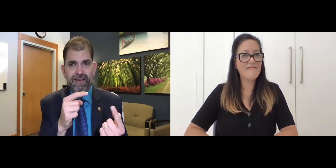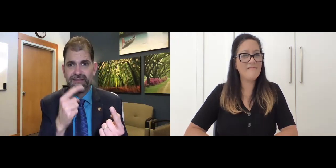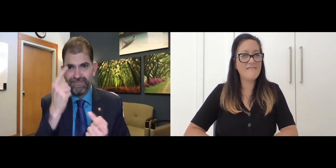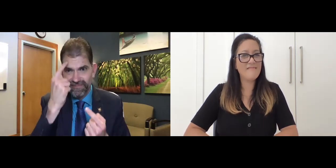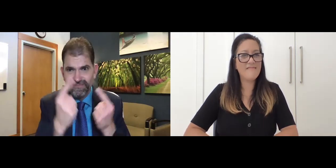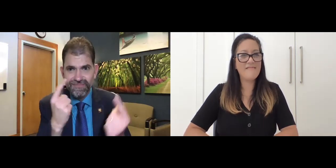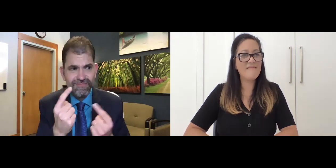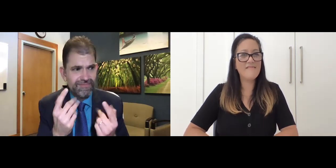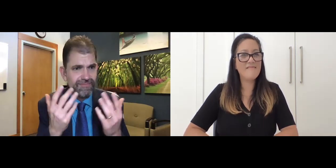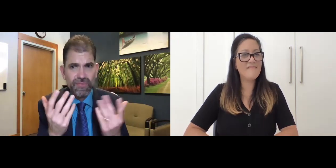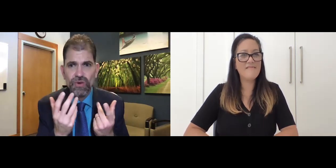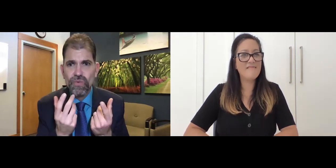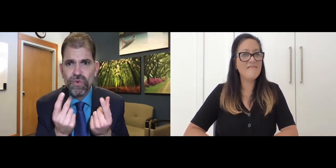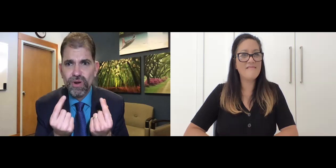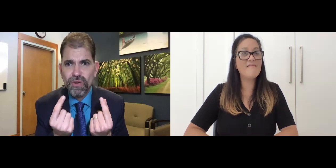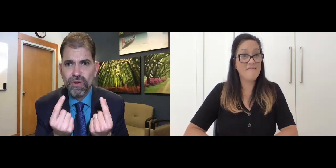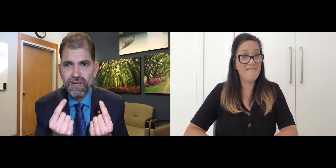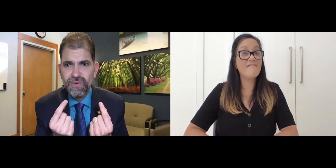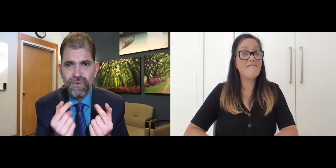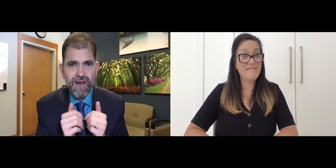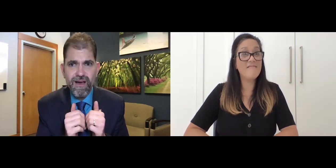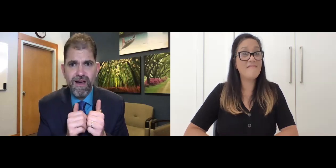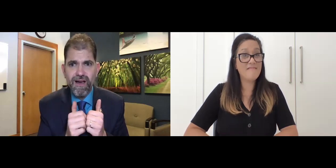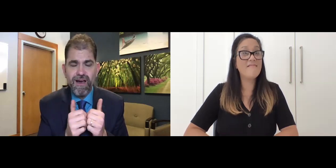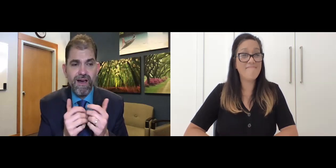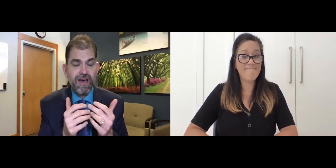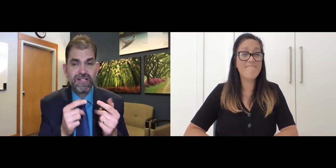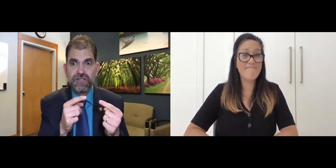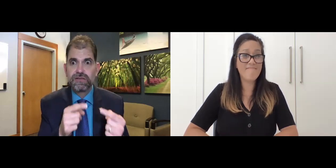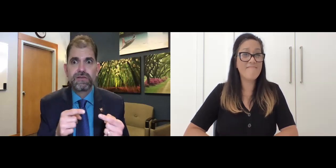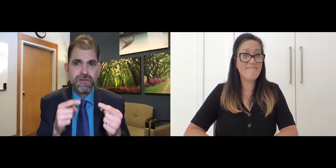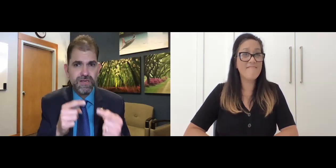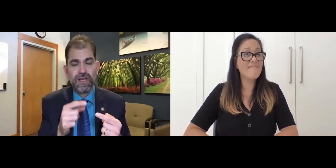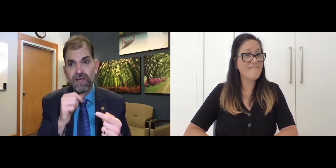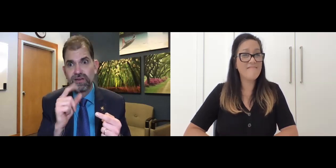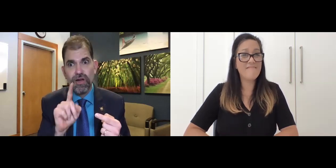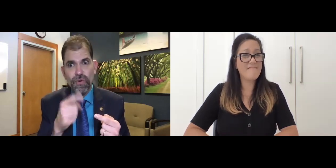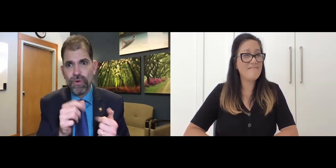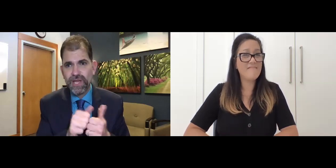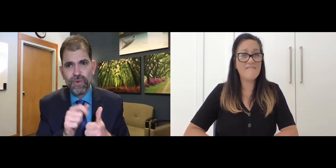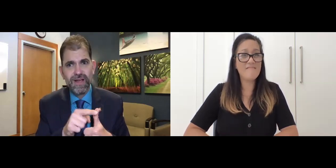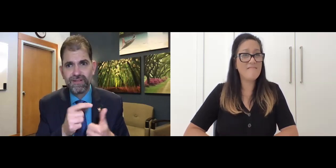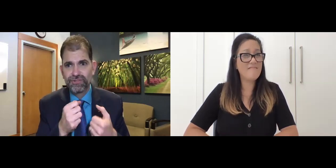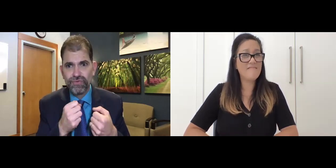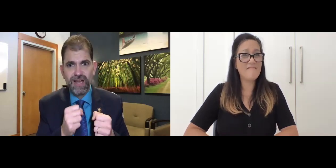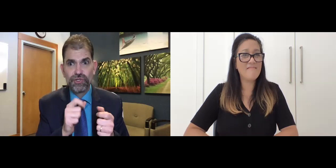meet with these people, these people who didn't know what to do. The veterans would ask me you know, what can I do? They were really